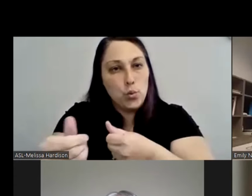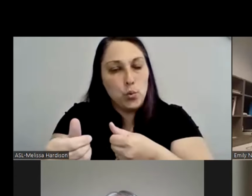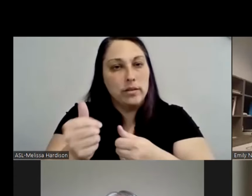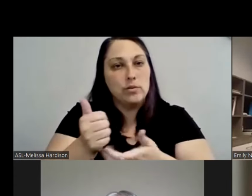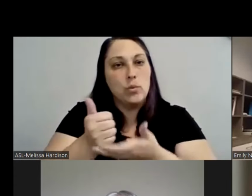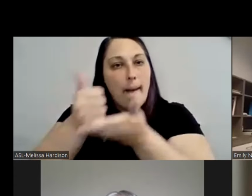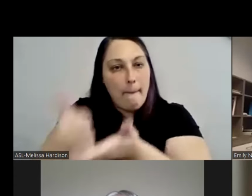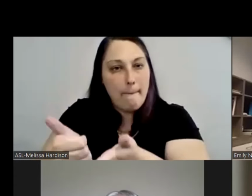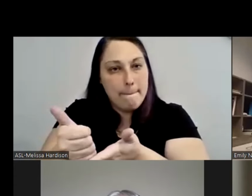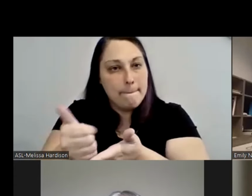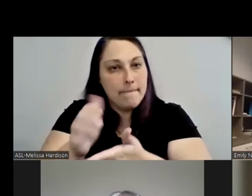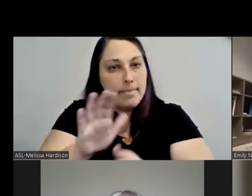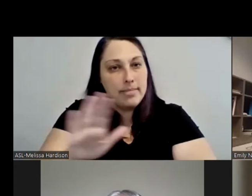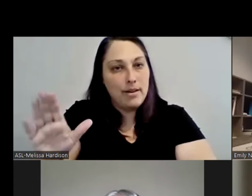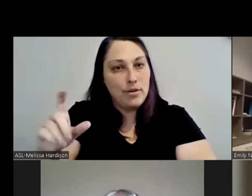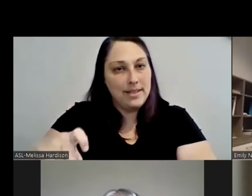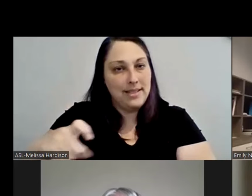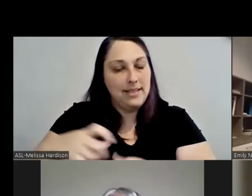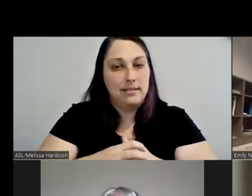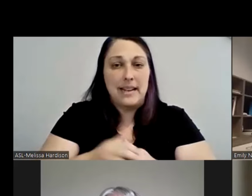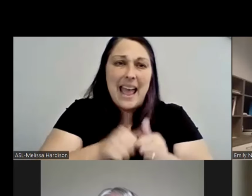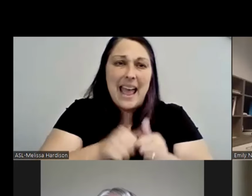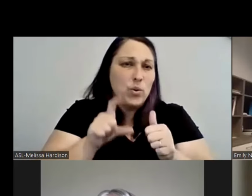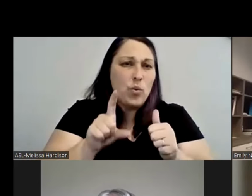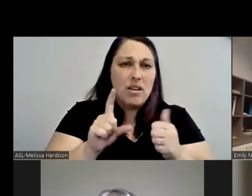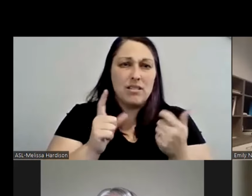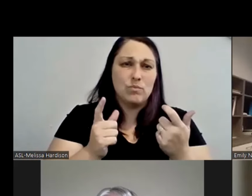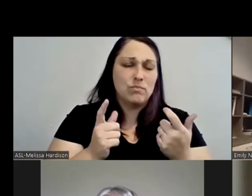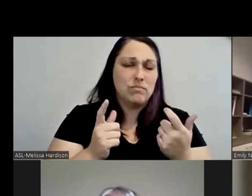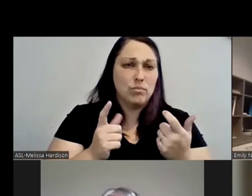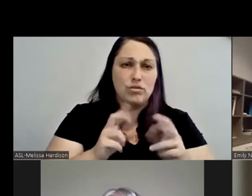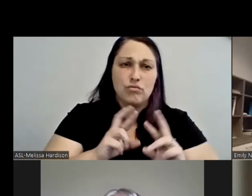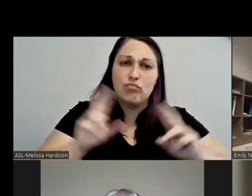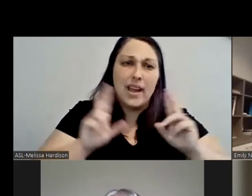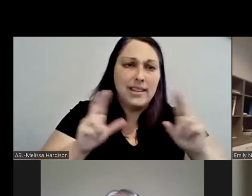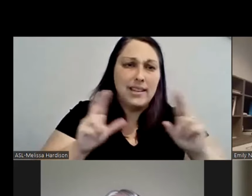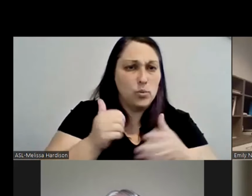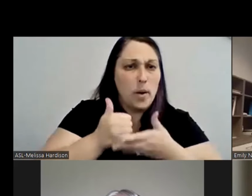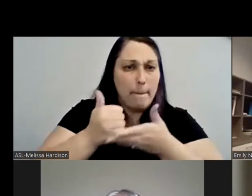There have been very few homes I've seen with antiskid strips on stairs, so some behavioural things can be changed.